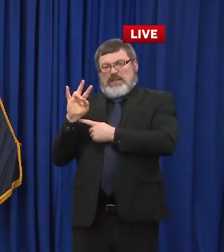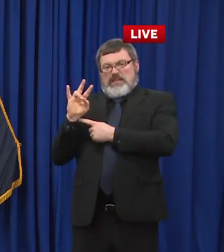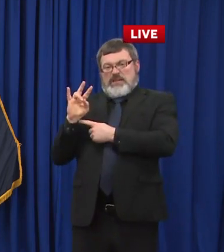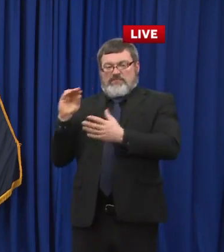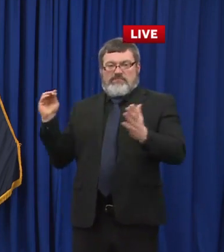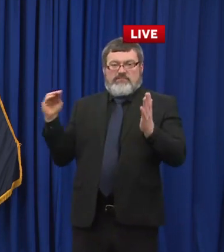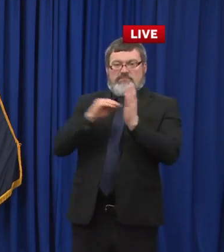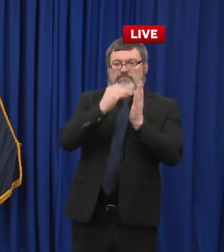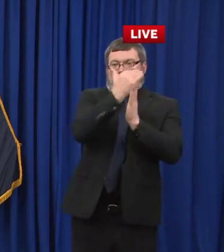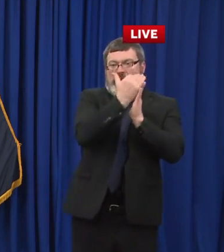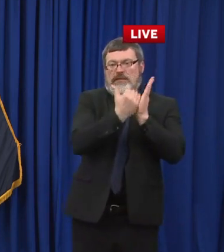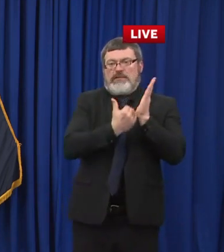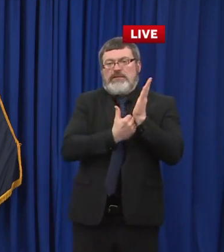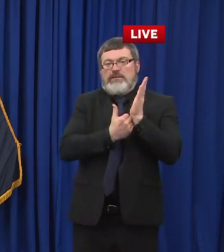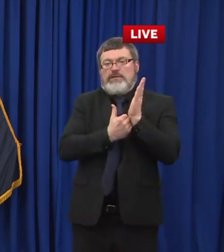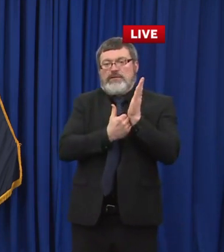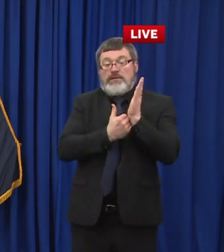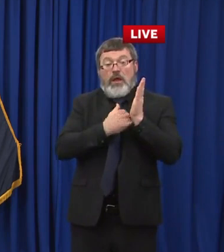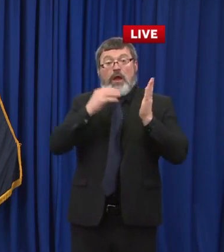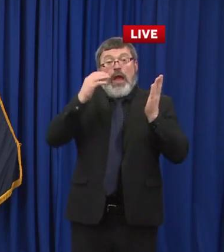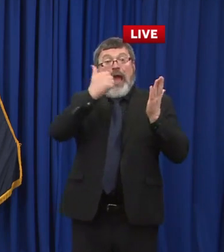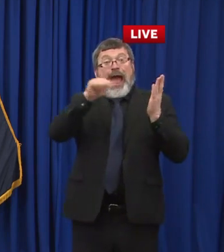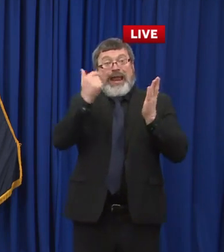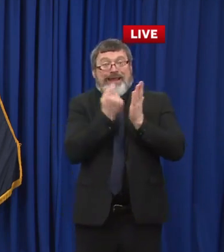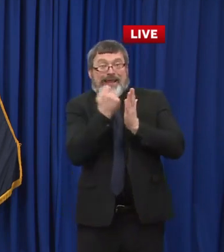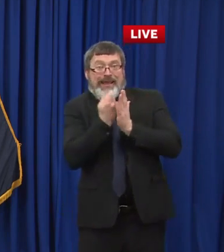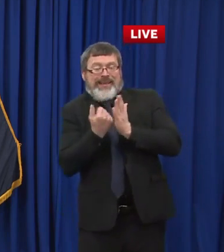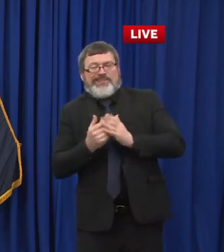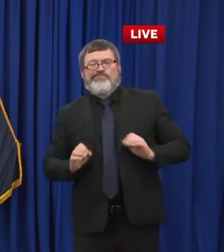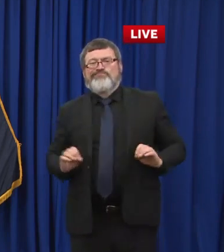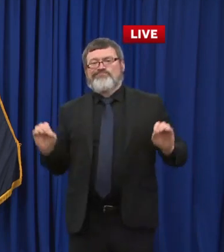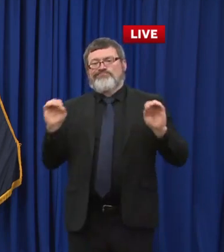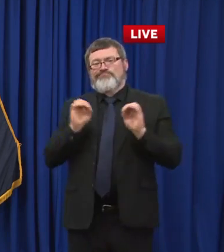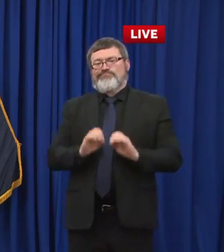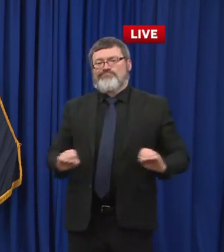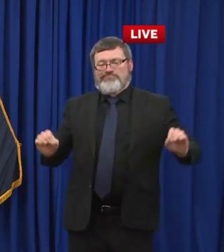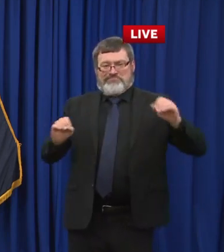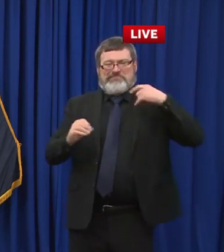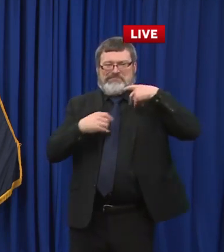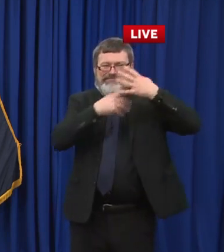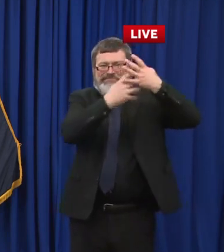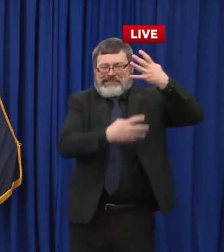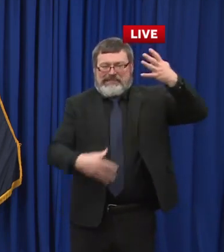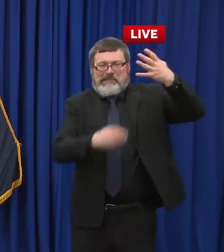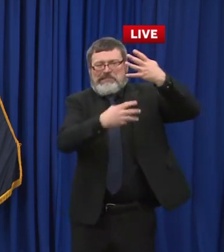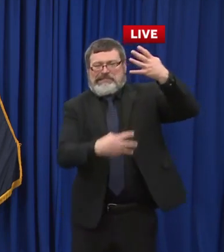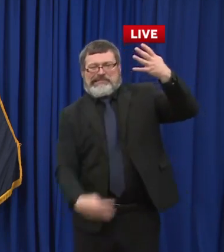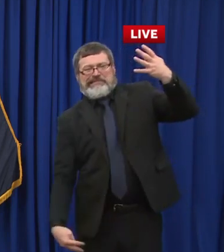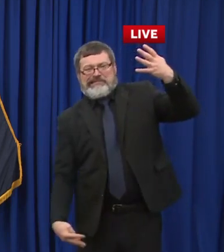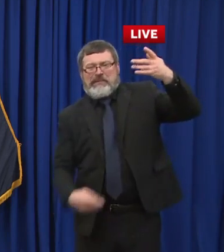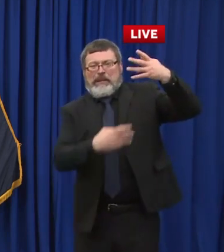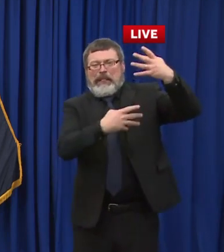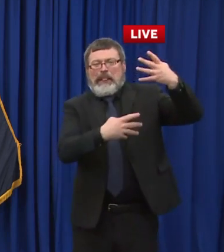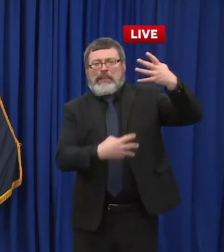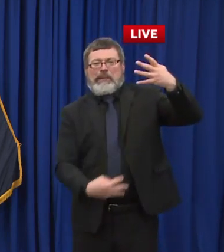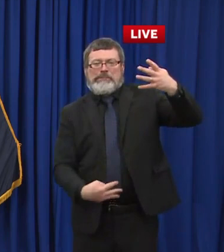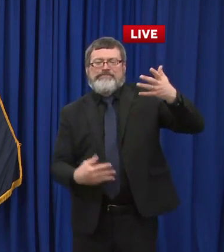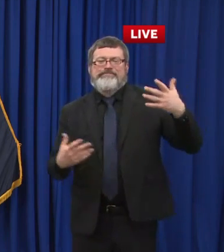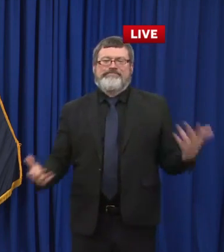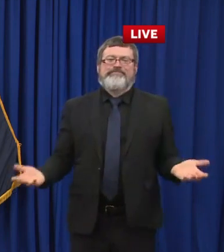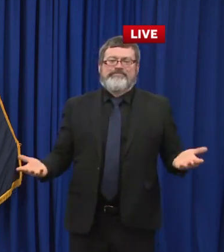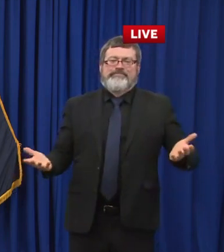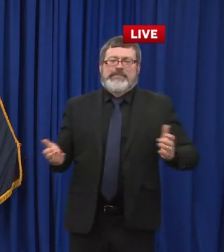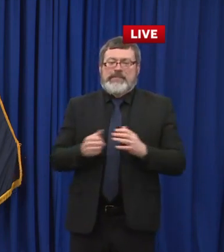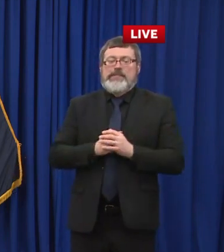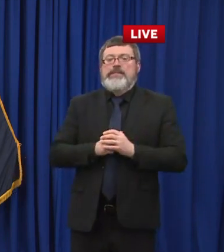A TOTAL OF SEVEN NEW INSTITUTIONAL OUTBREAKS WE ARE ANNOUNCING, AND NO NEW OUTBREAKS ARE CLOSED.